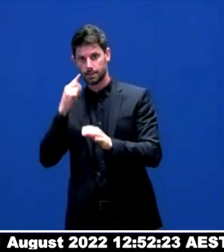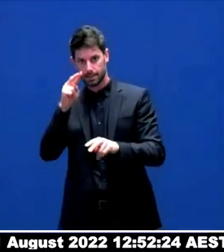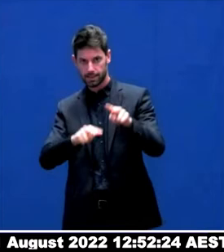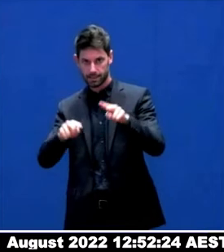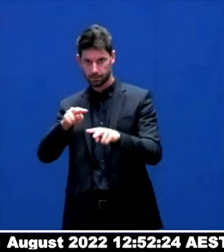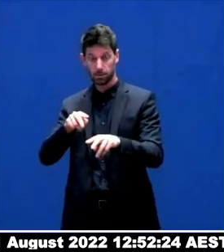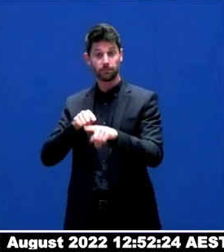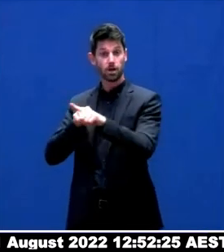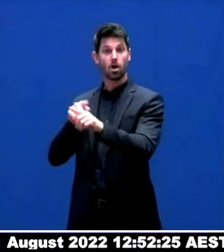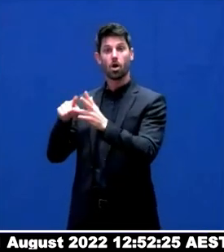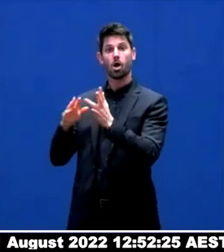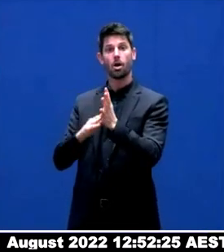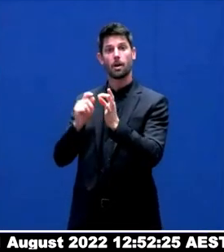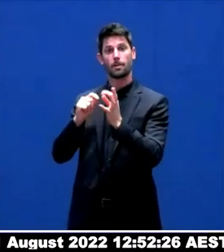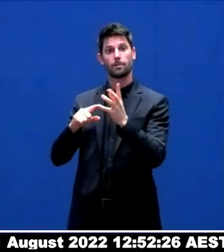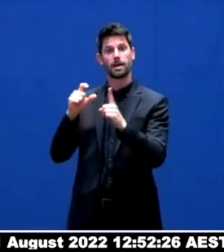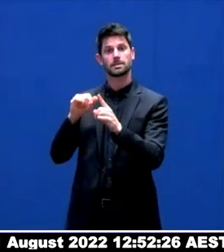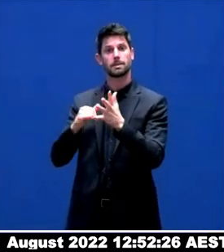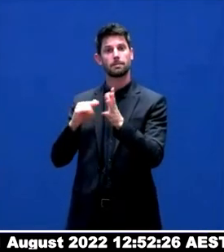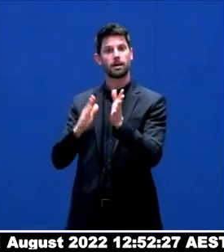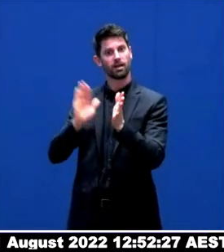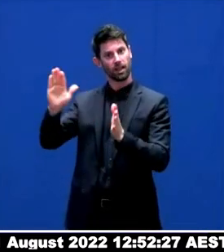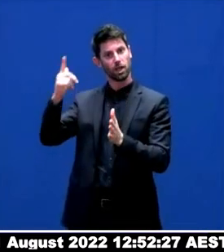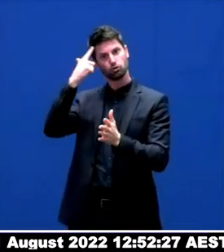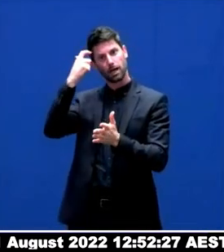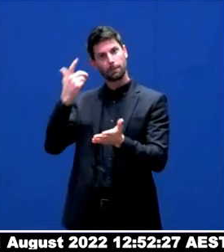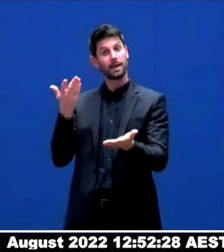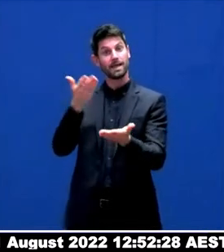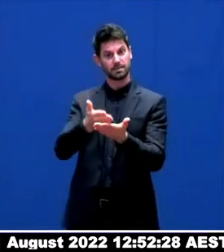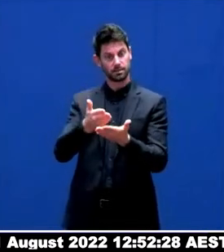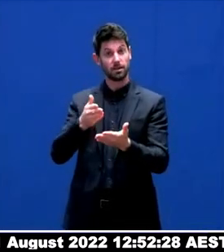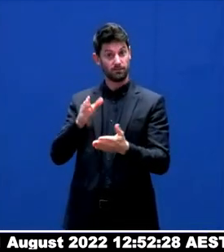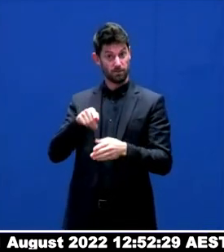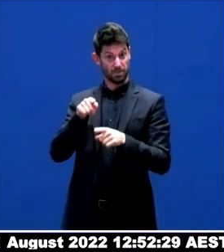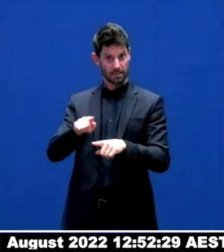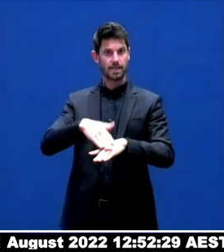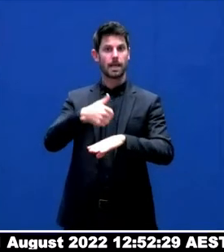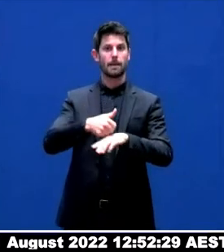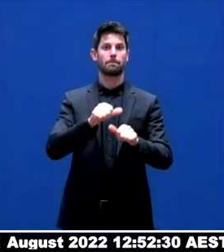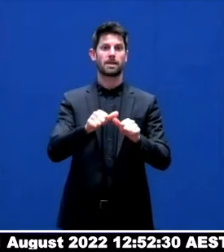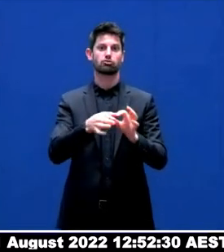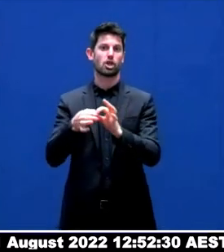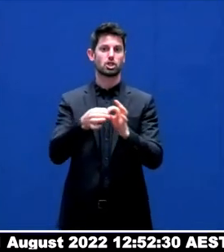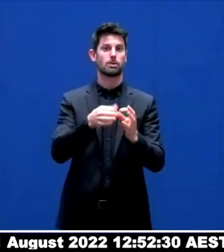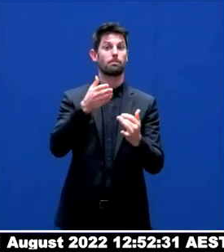recommendations there was a taskforce that was established between LAHC and the Department to drive those recommendations.